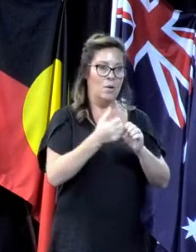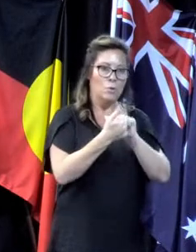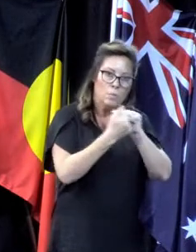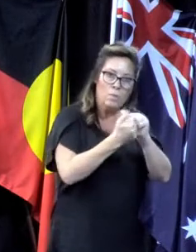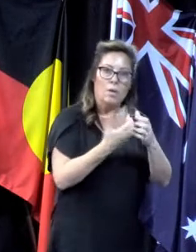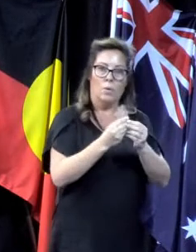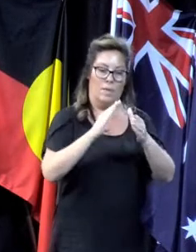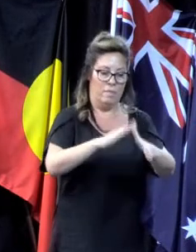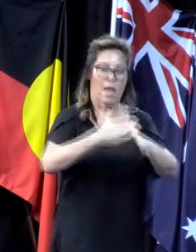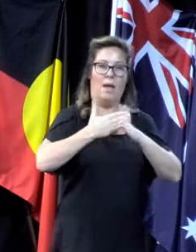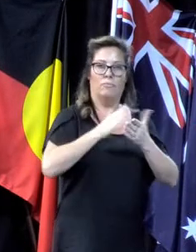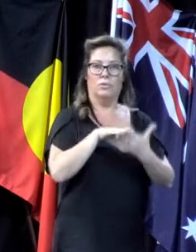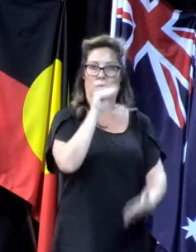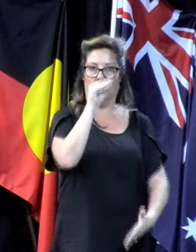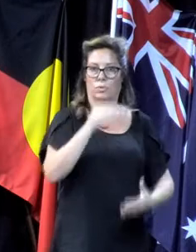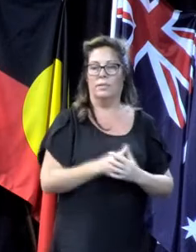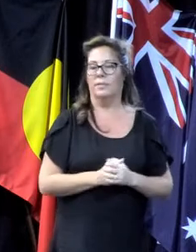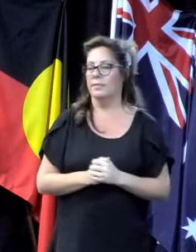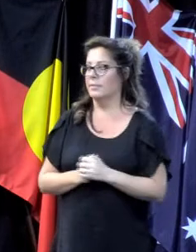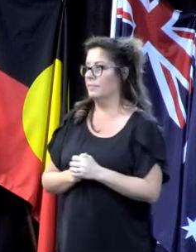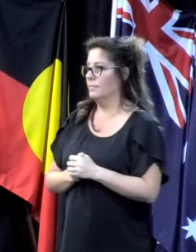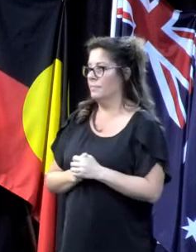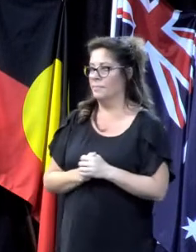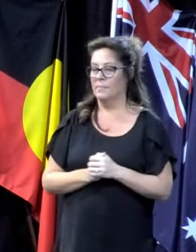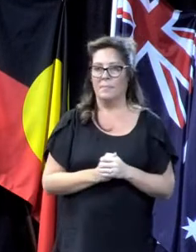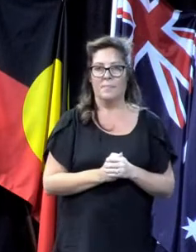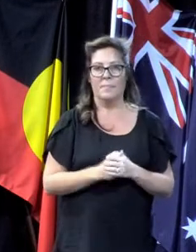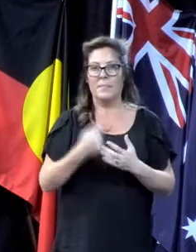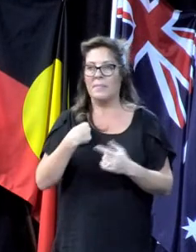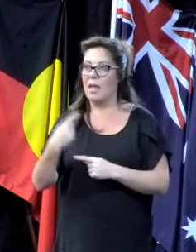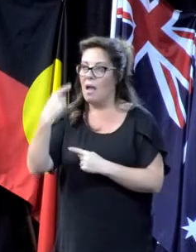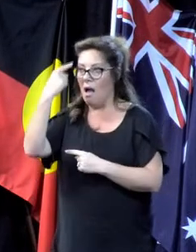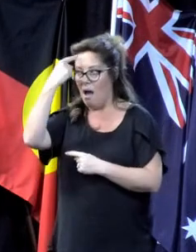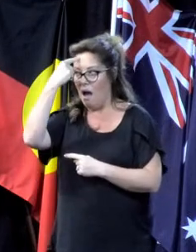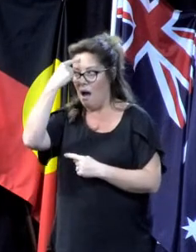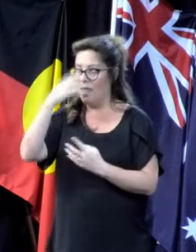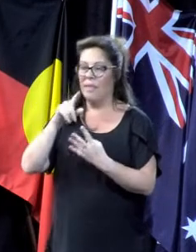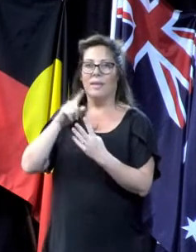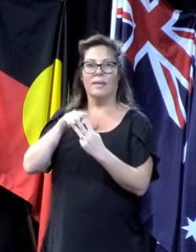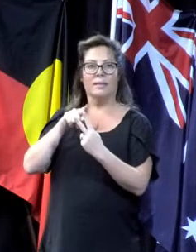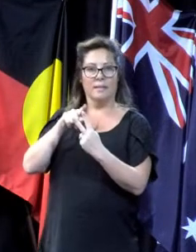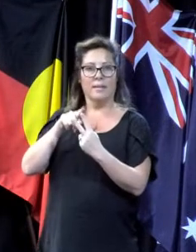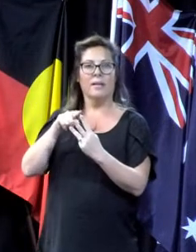I think the celebration of culturally significant events and the celebration of culture and a variety of cultures